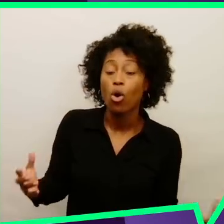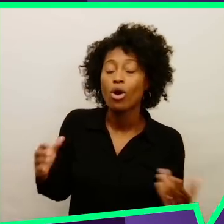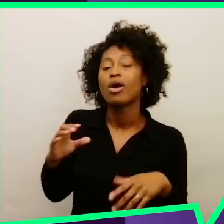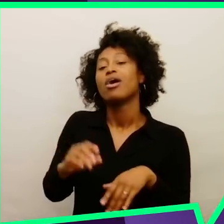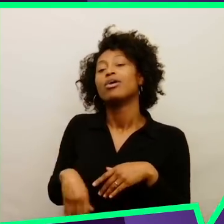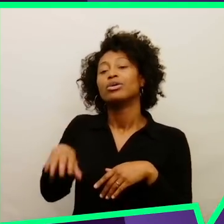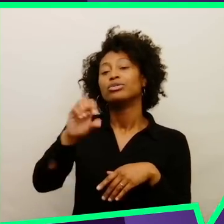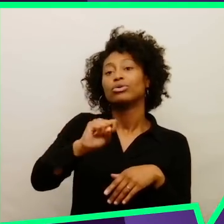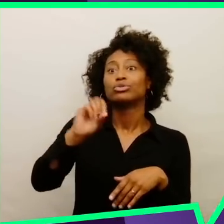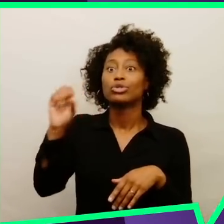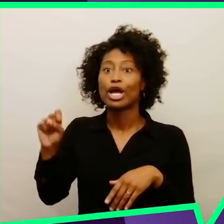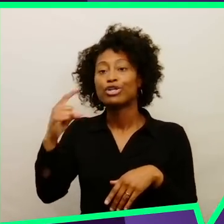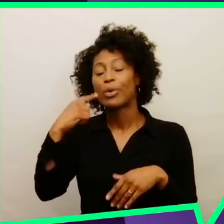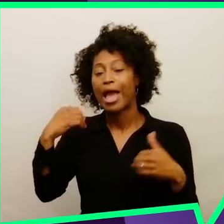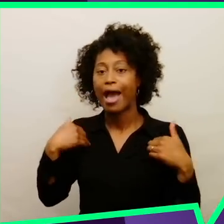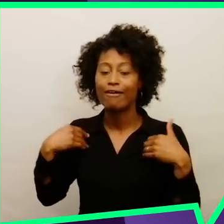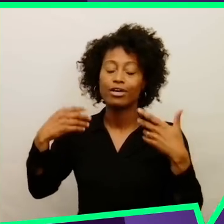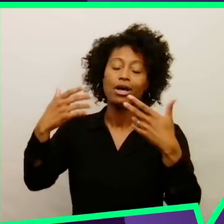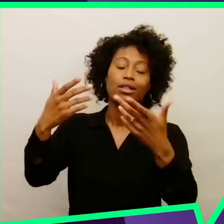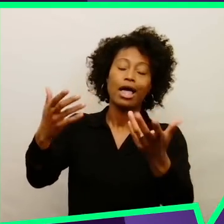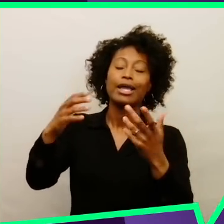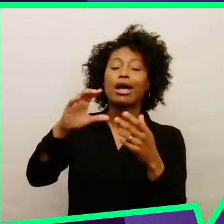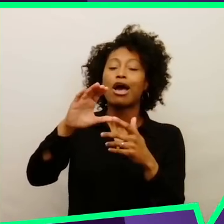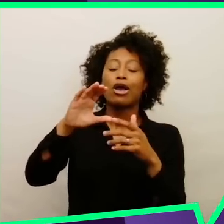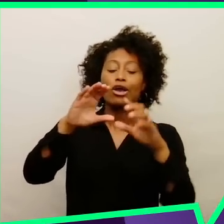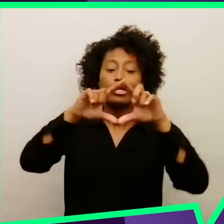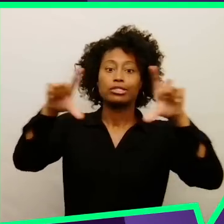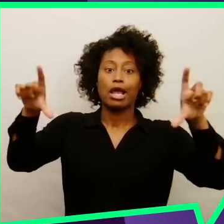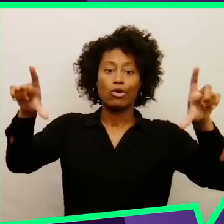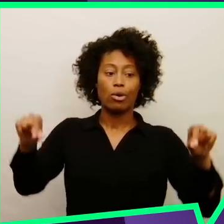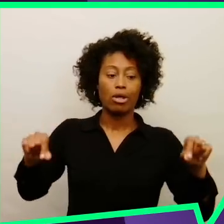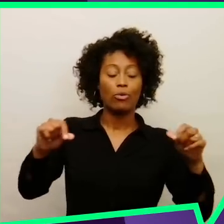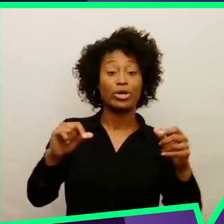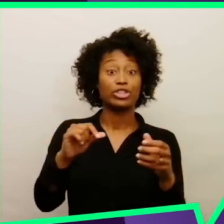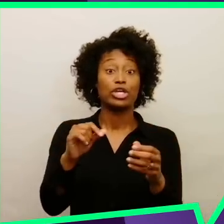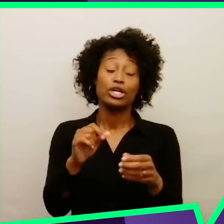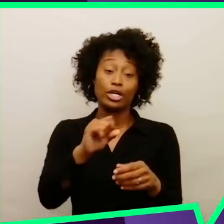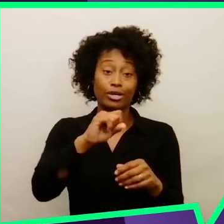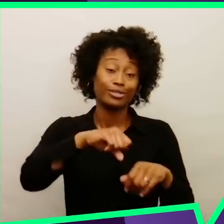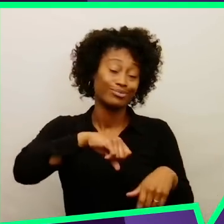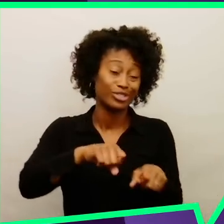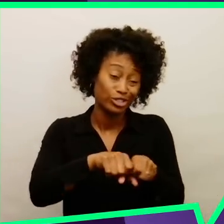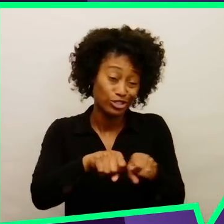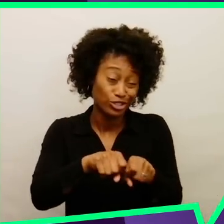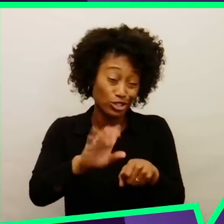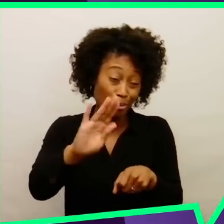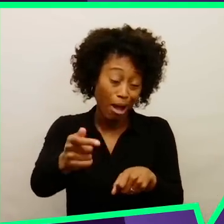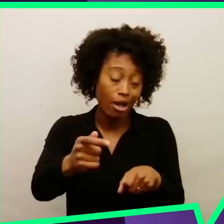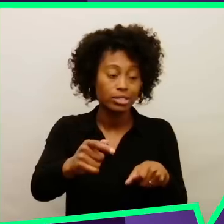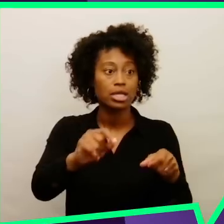made for the history of shoeboxes existing. But if I tell my students, we can make that in Minecraft, guess which one they want to do?